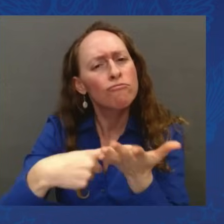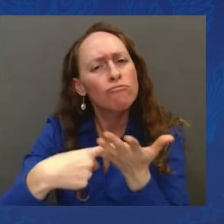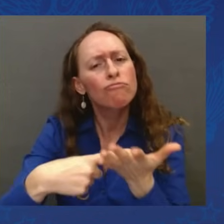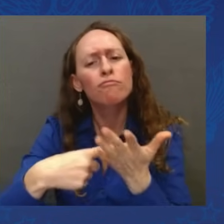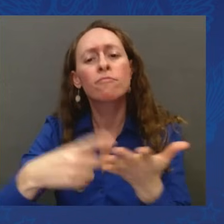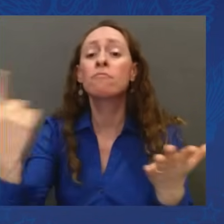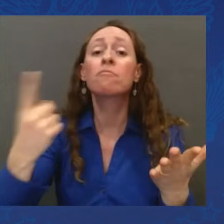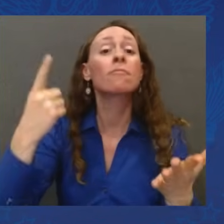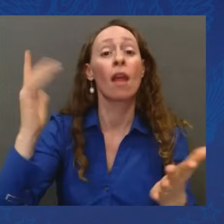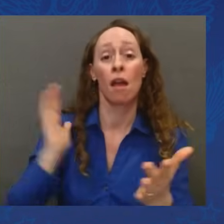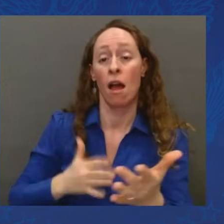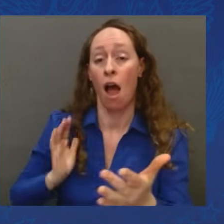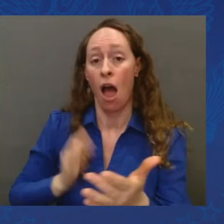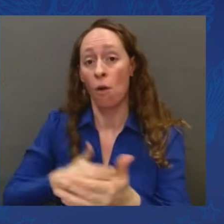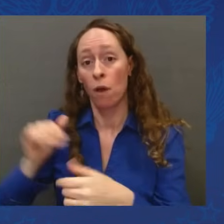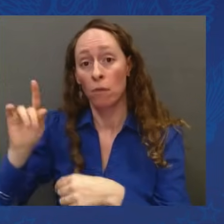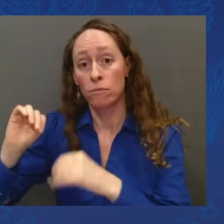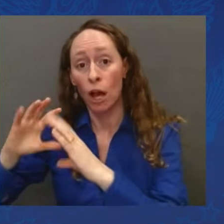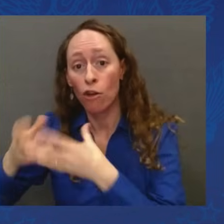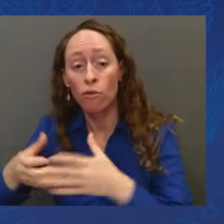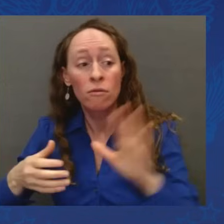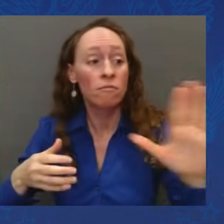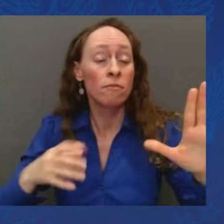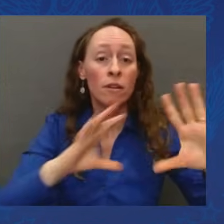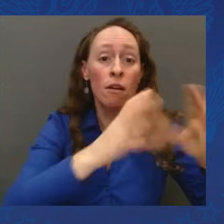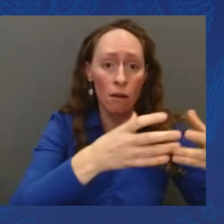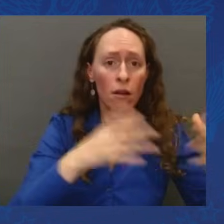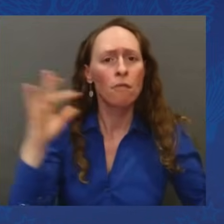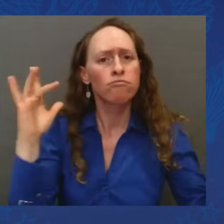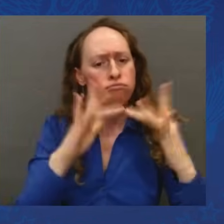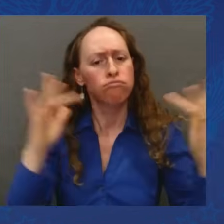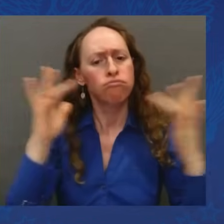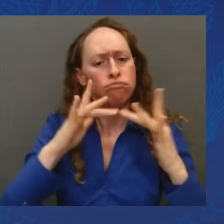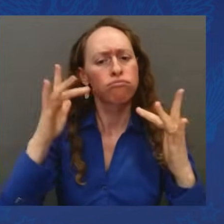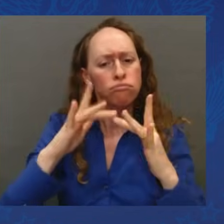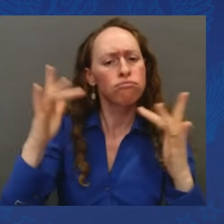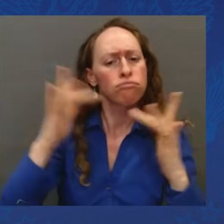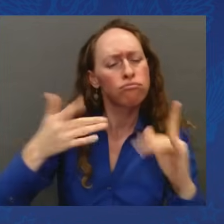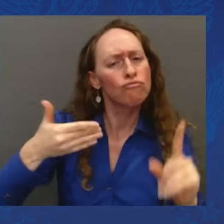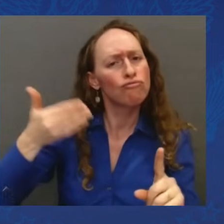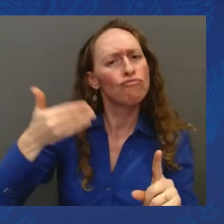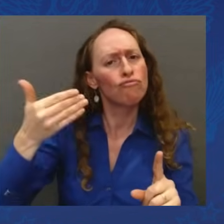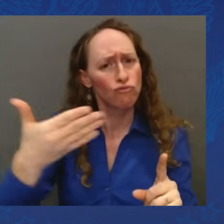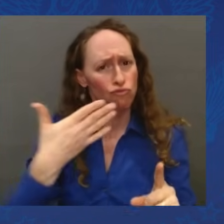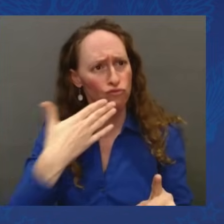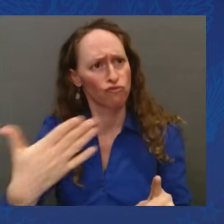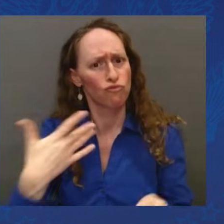that after many years of being on hold, we are restarting cooperation between the United States